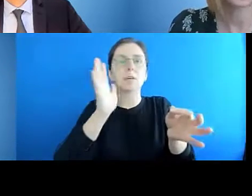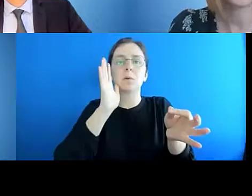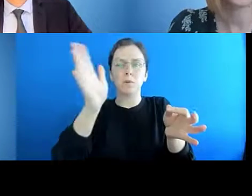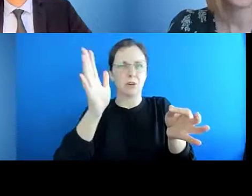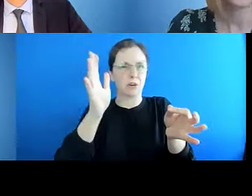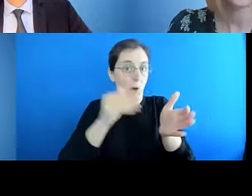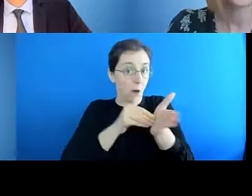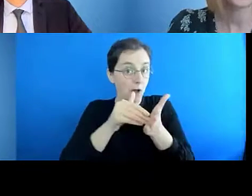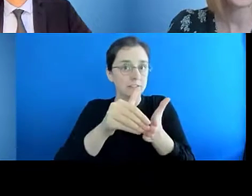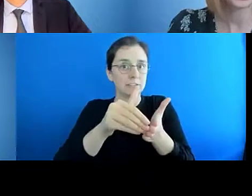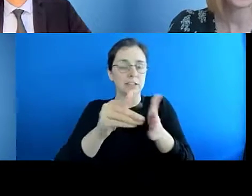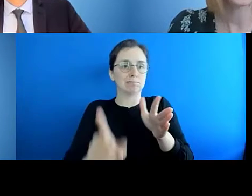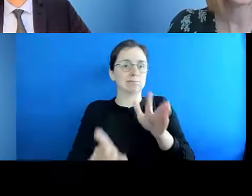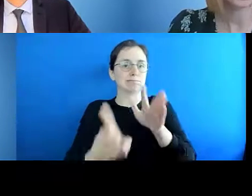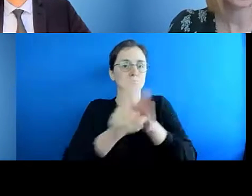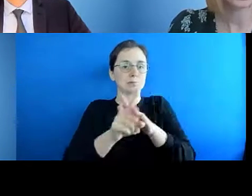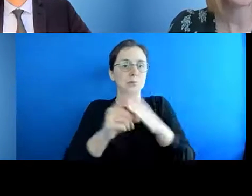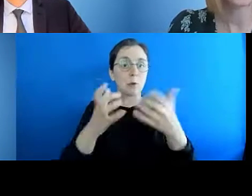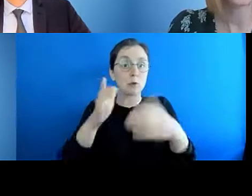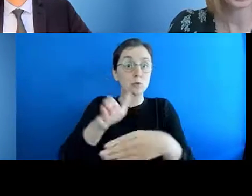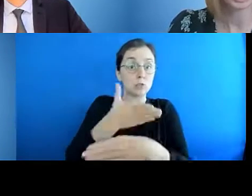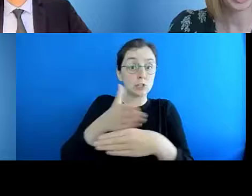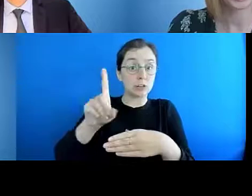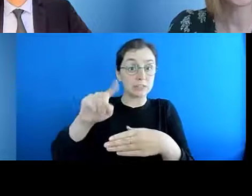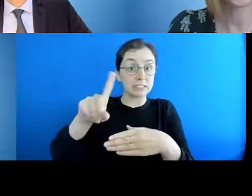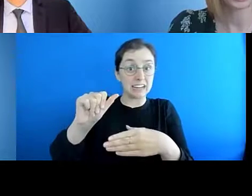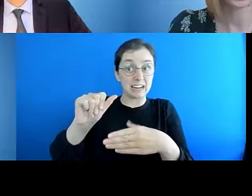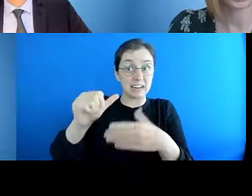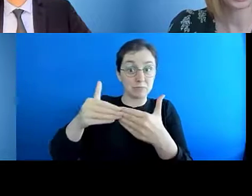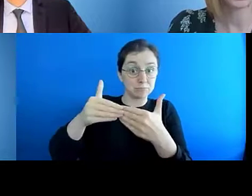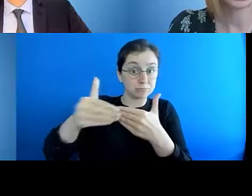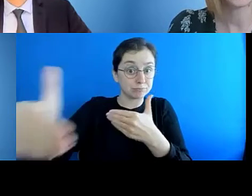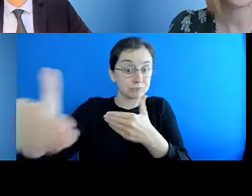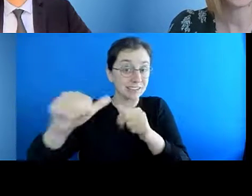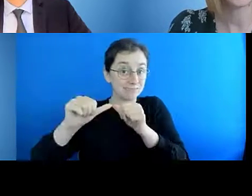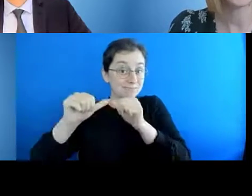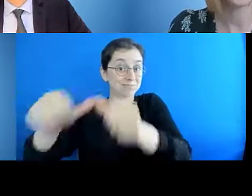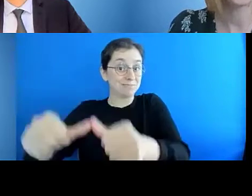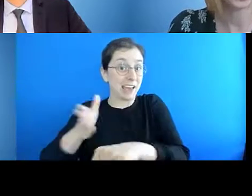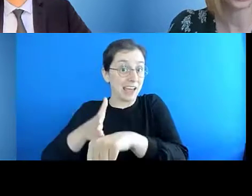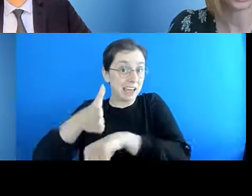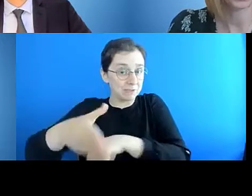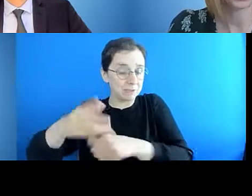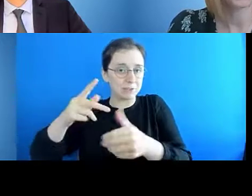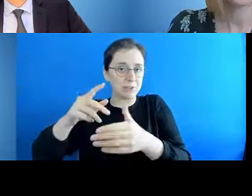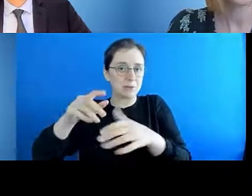when you would want to share data beyond the project period to ensure that the data you generated do remain useful.